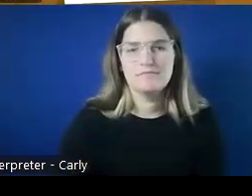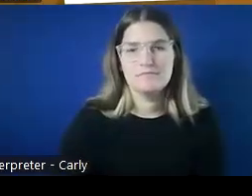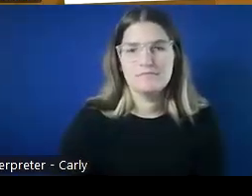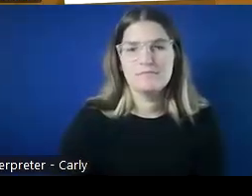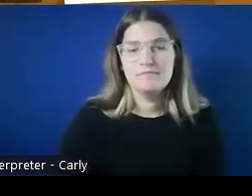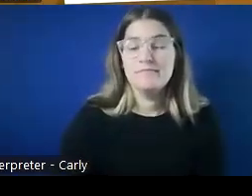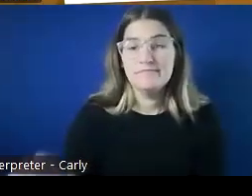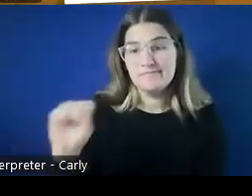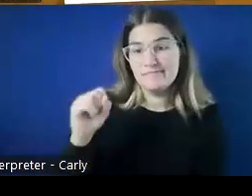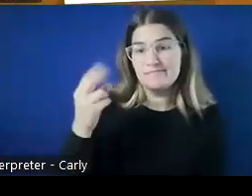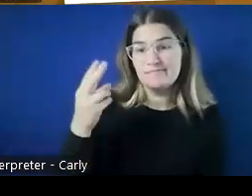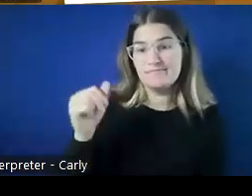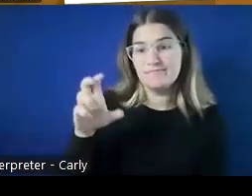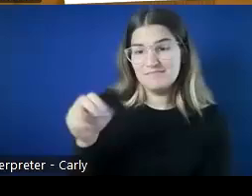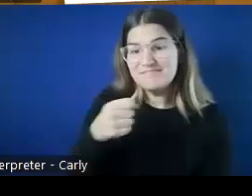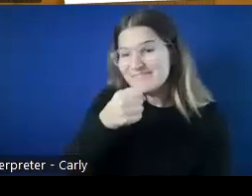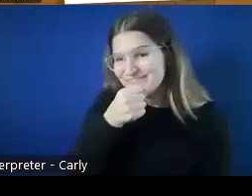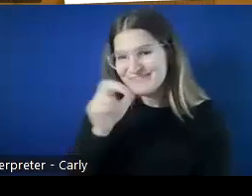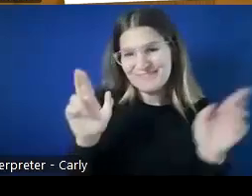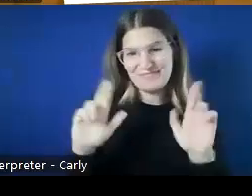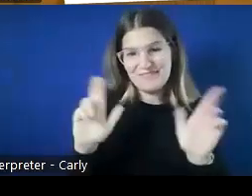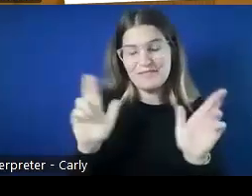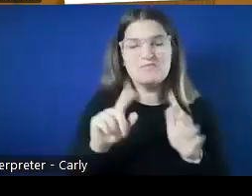people internally I'm going to ask one of the questions from Zoom first but raise your hand